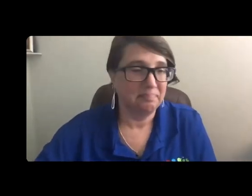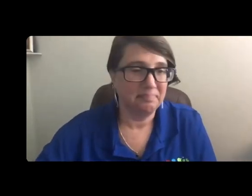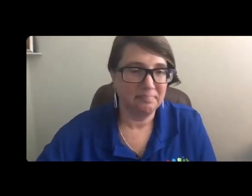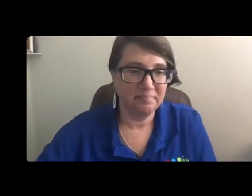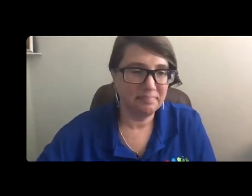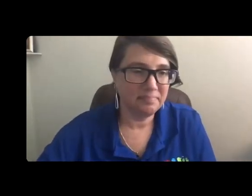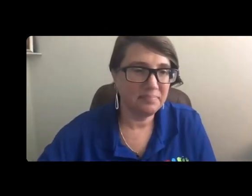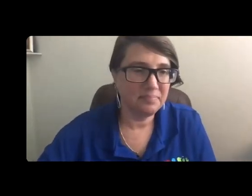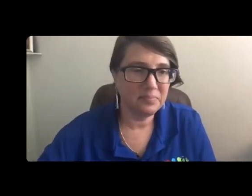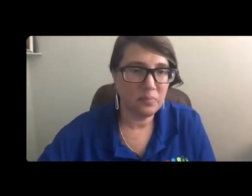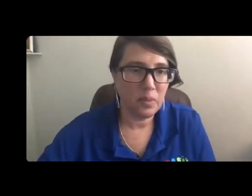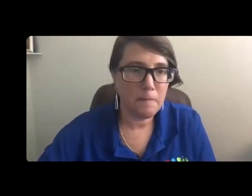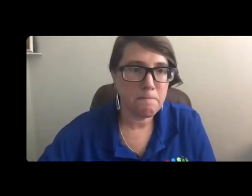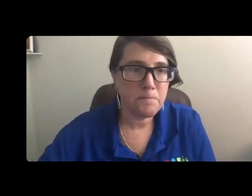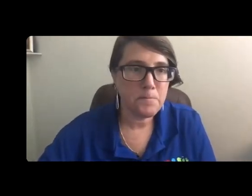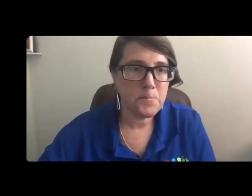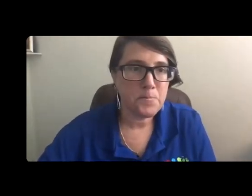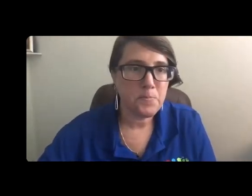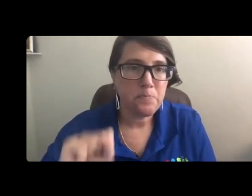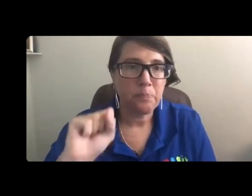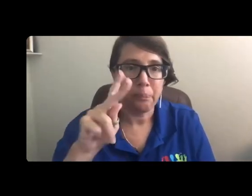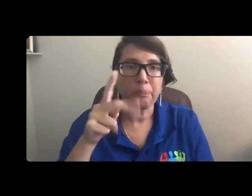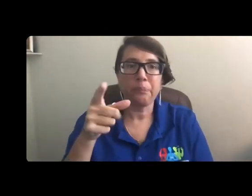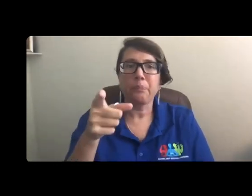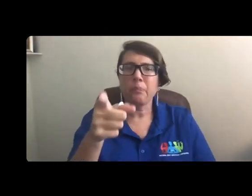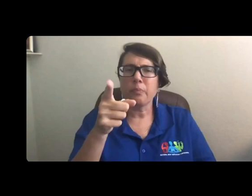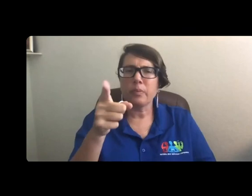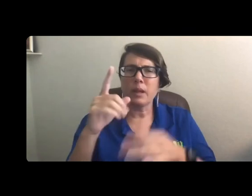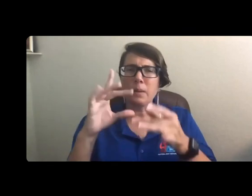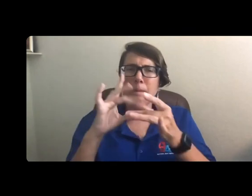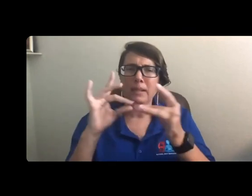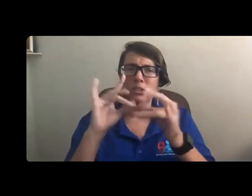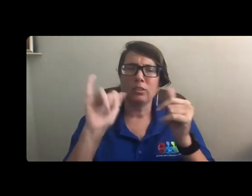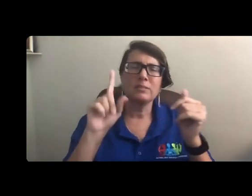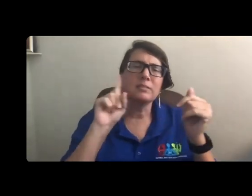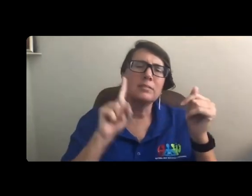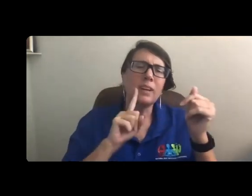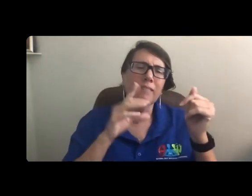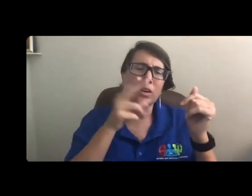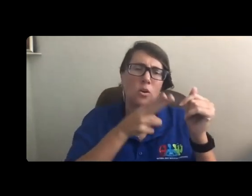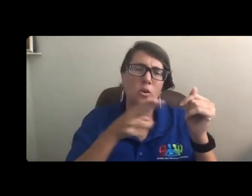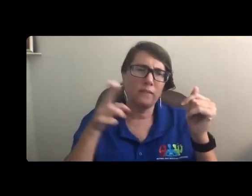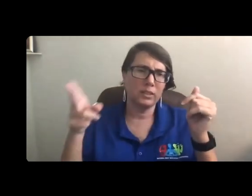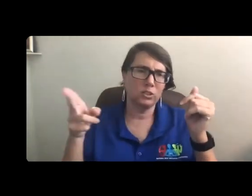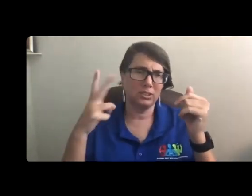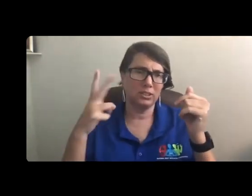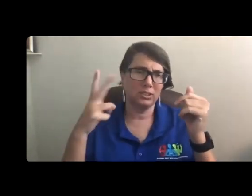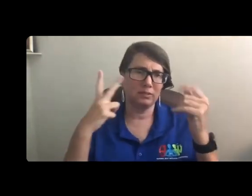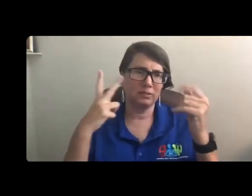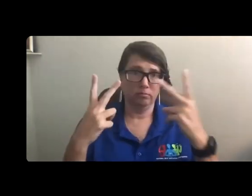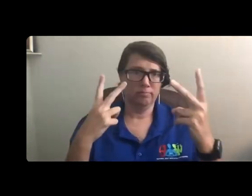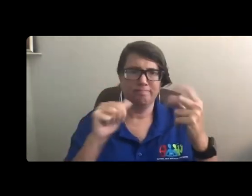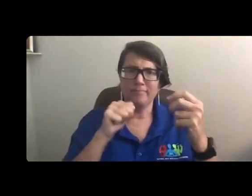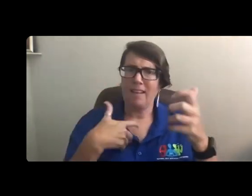know how best to work with them. Moving on to the next question, you mentioned deaf and